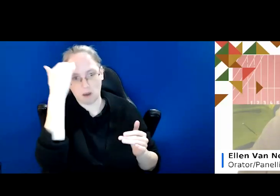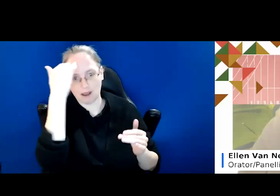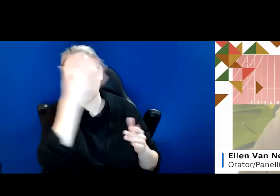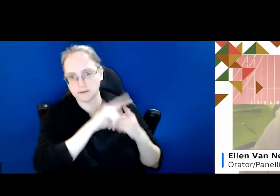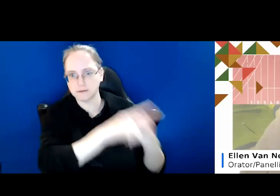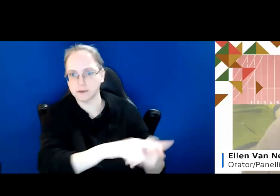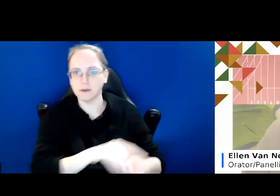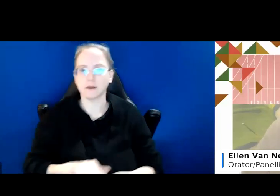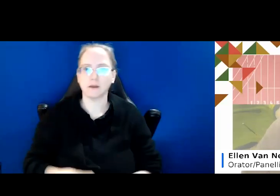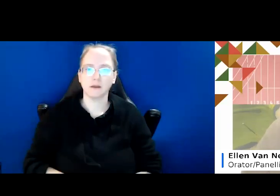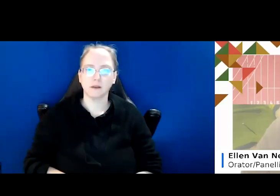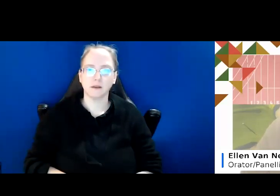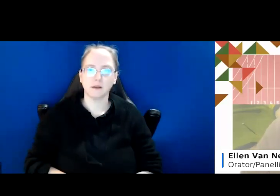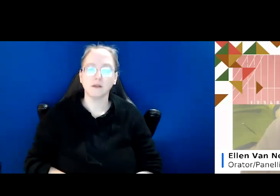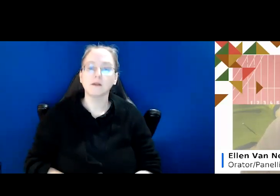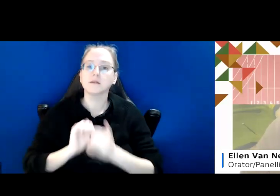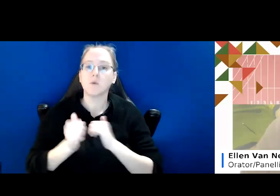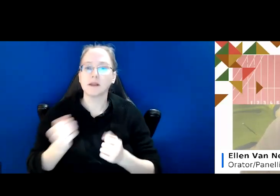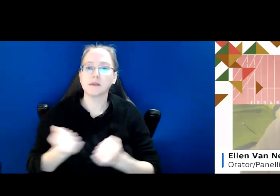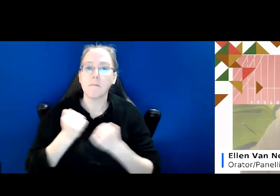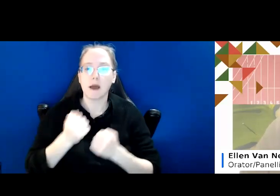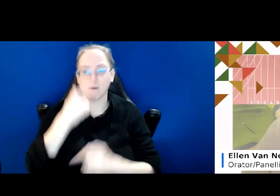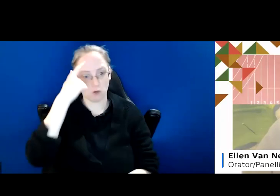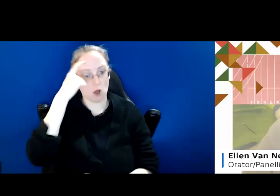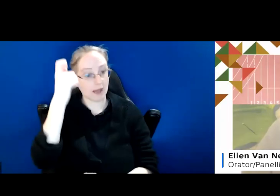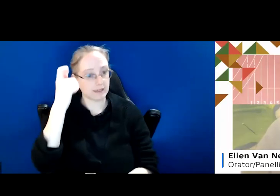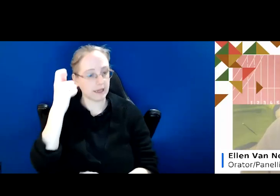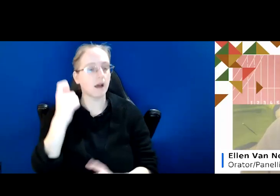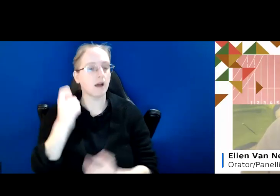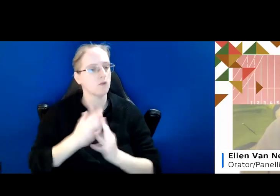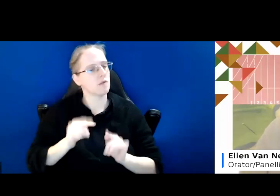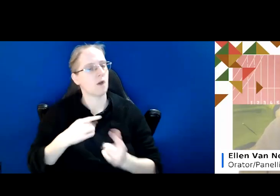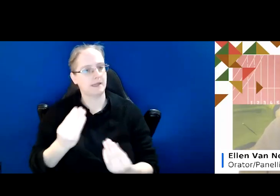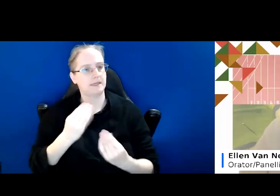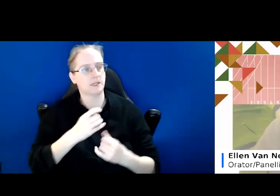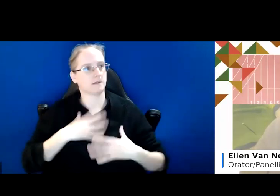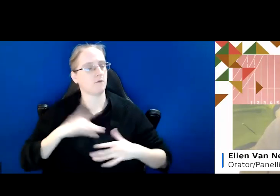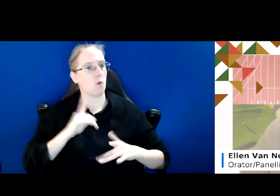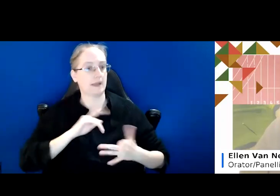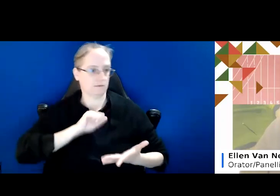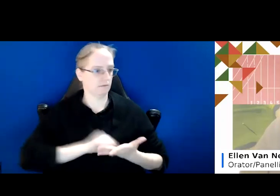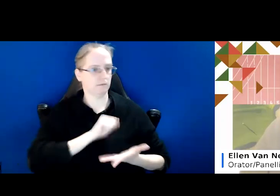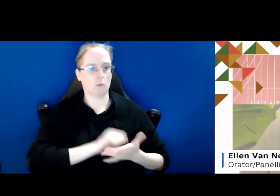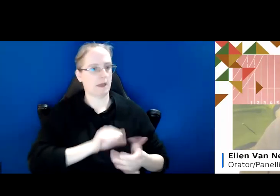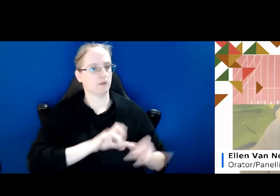through which we tell ourselves what is and what isn't. Australian